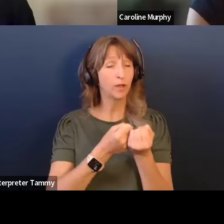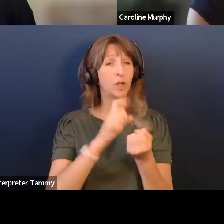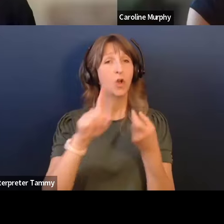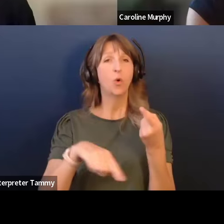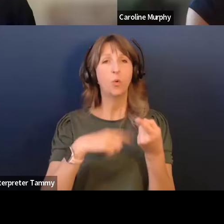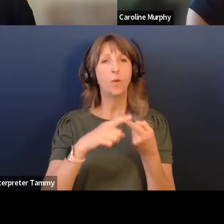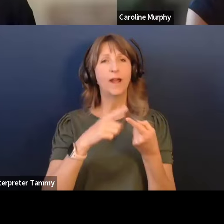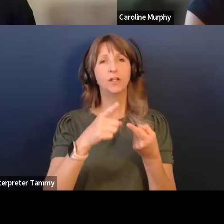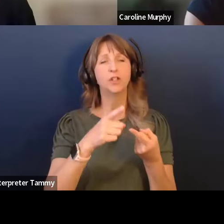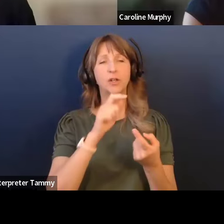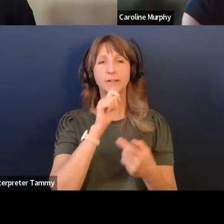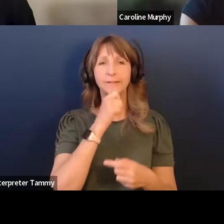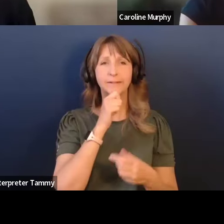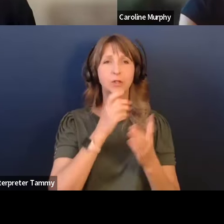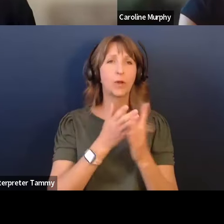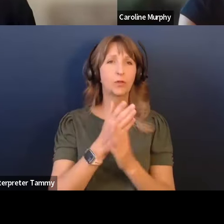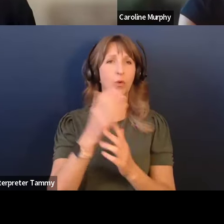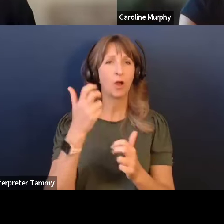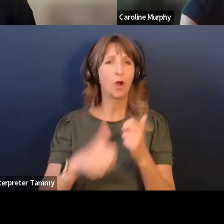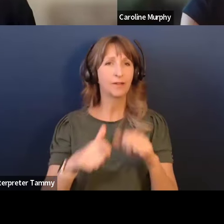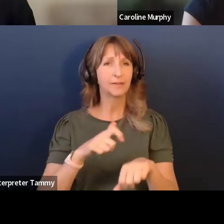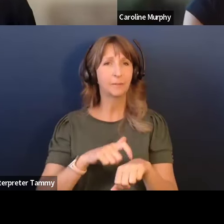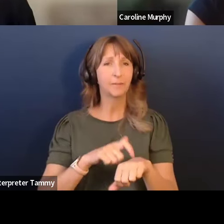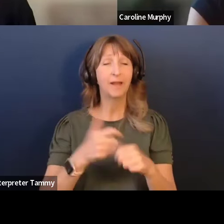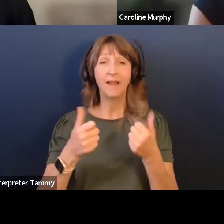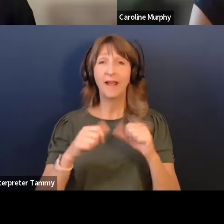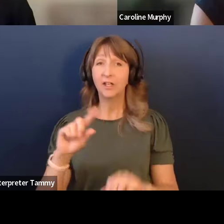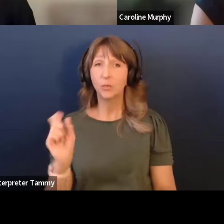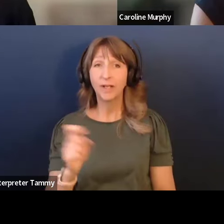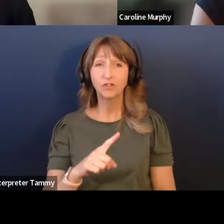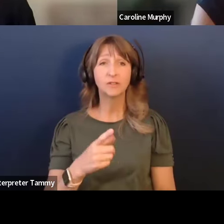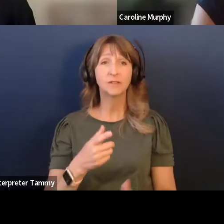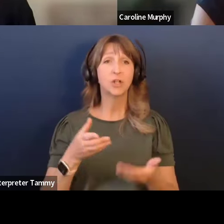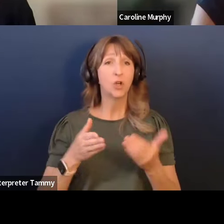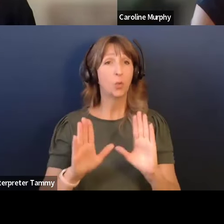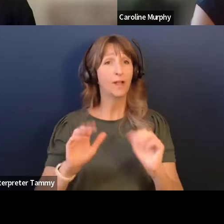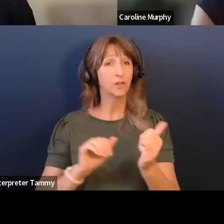hard times. Are there any questions or ways of approaching that, that you think is helpful for